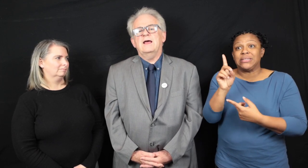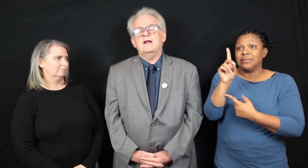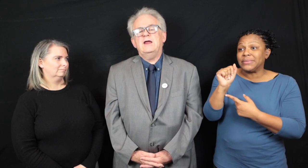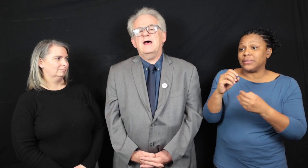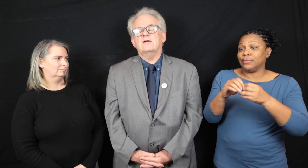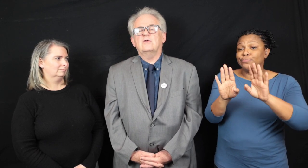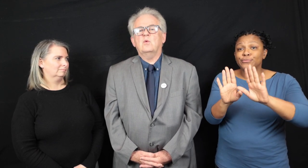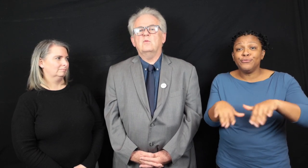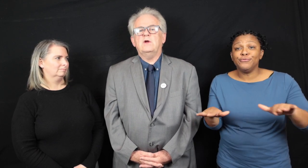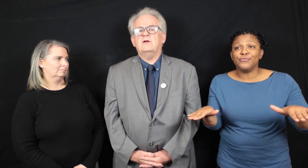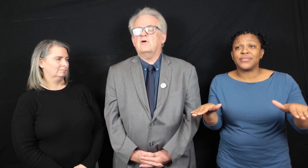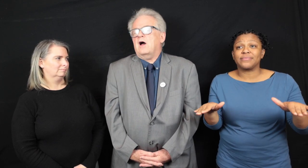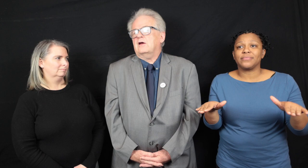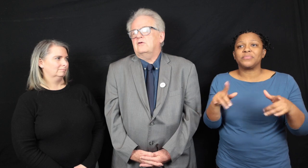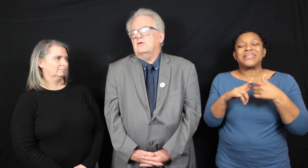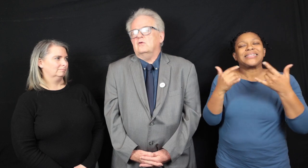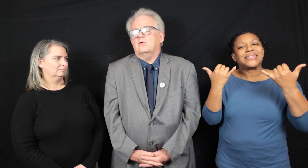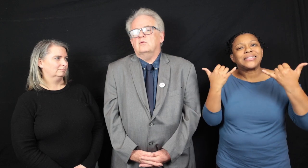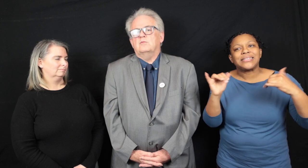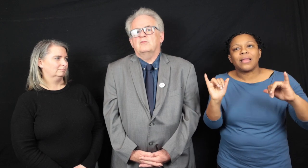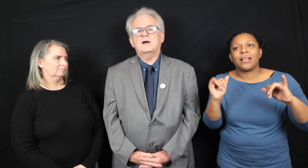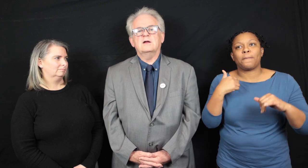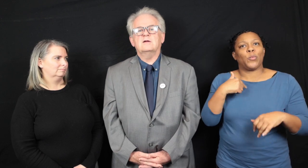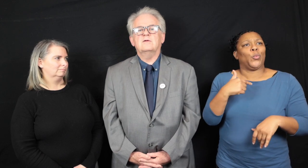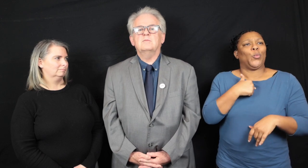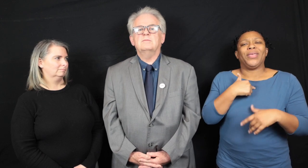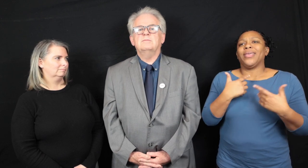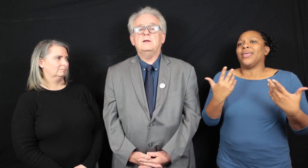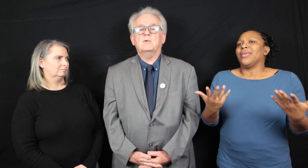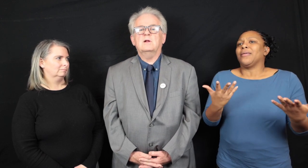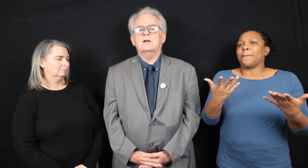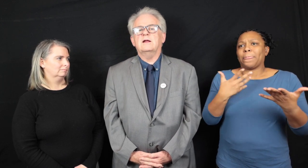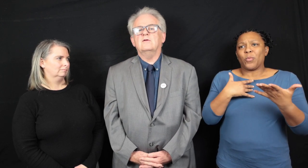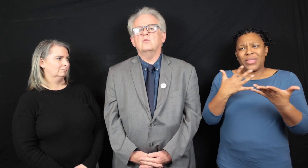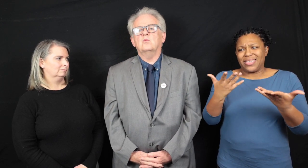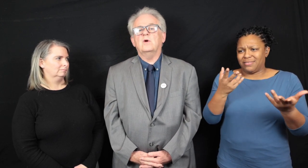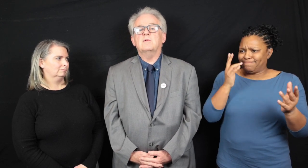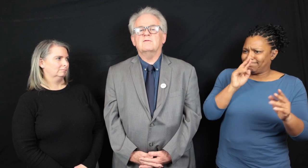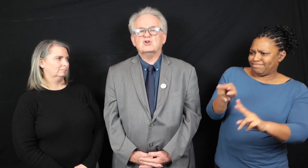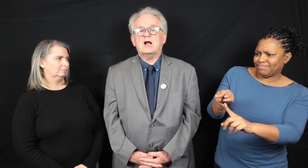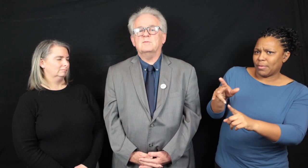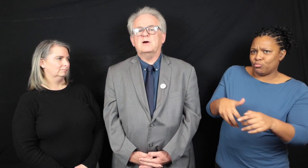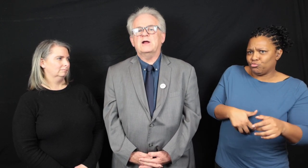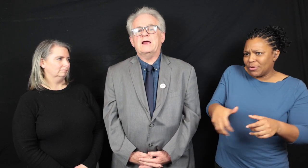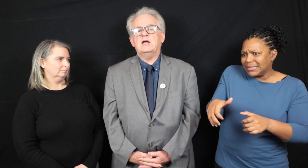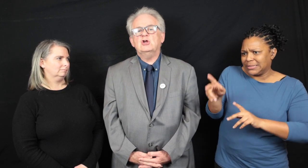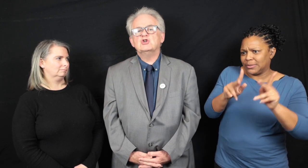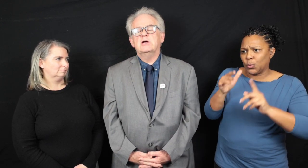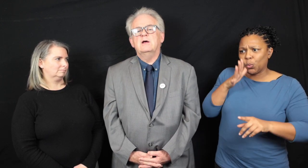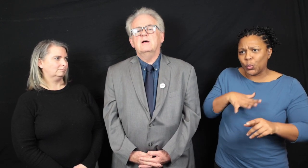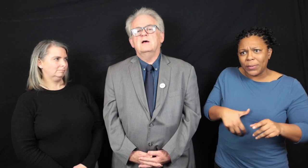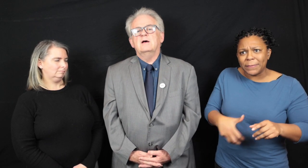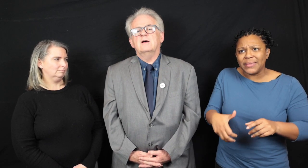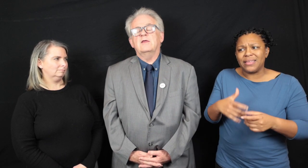children and yet when we talk to pregnant people and women of childbearing age, the